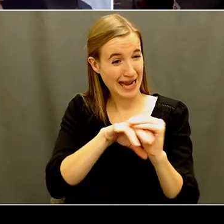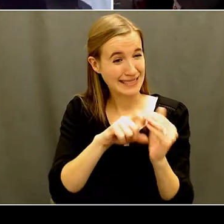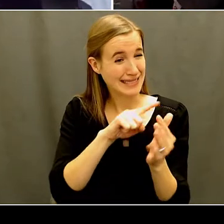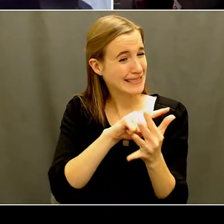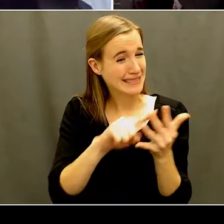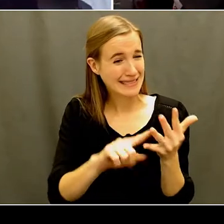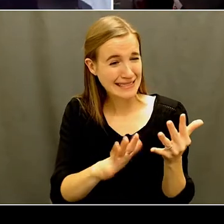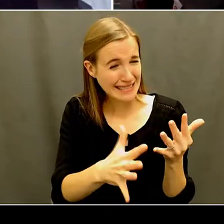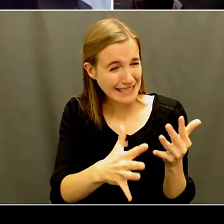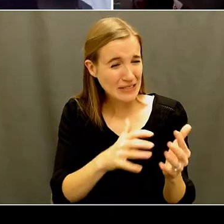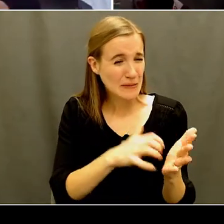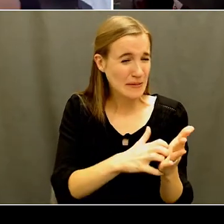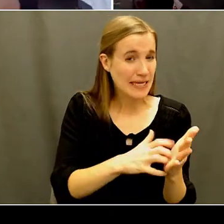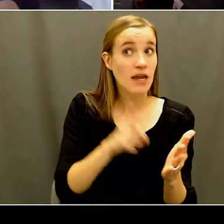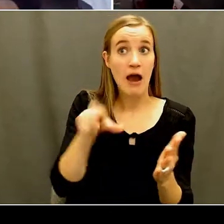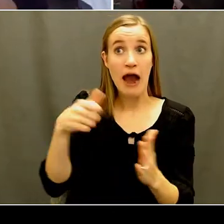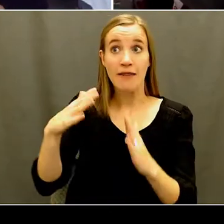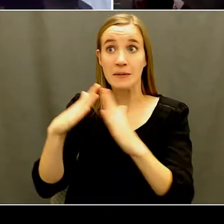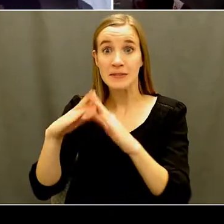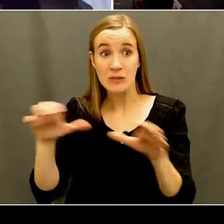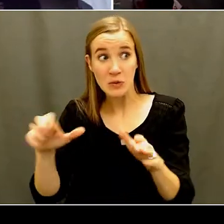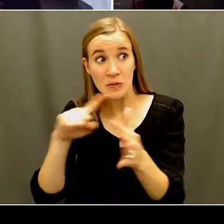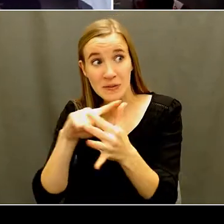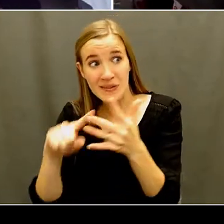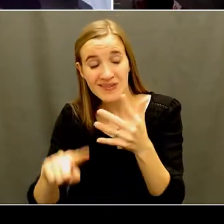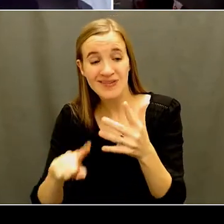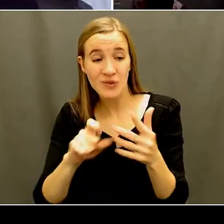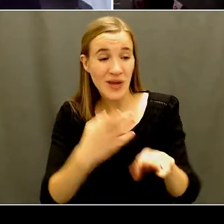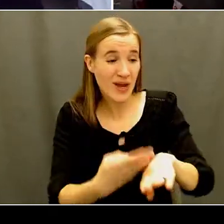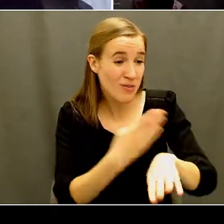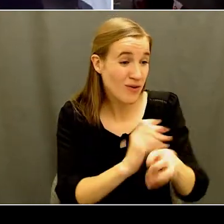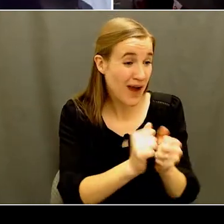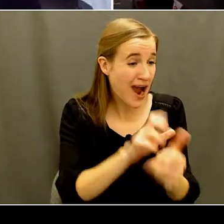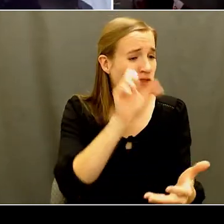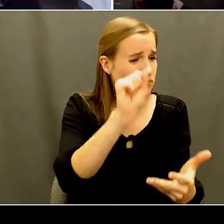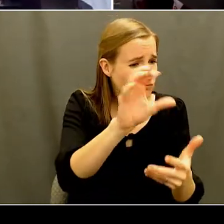challenge. If you want, you know, Houston to be the most successful city